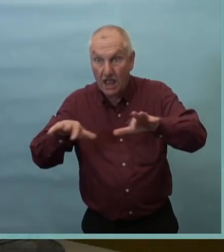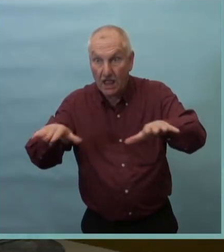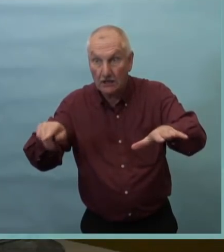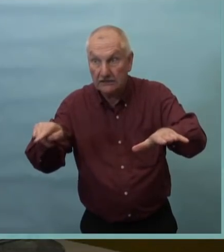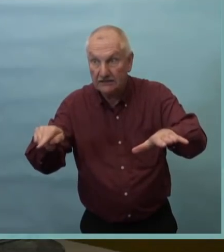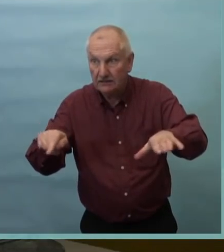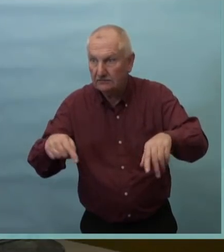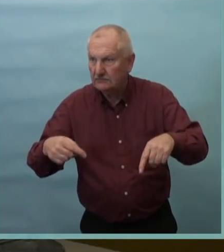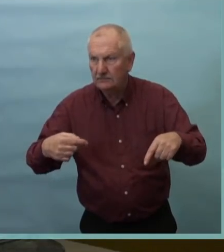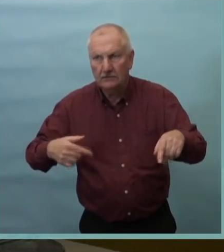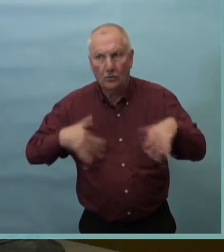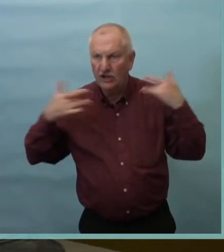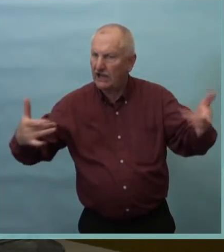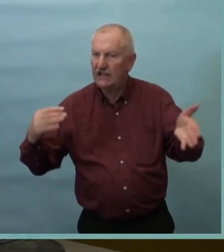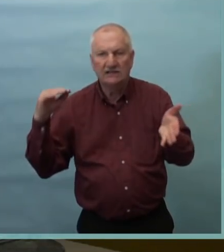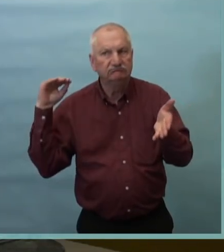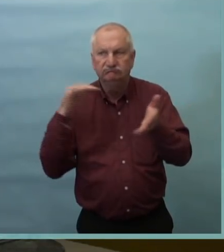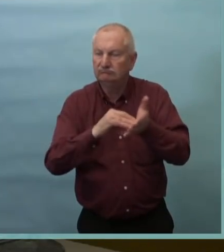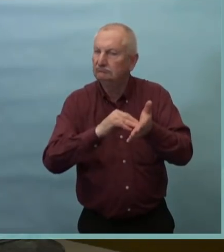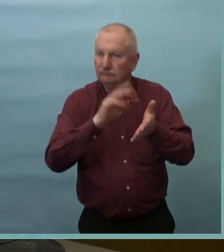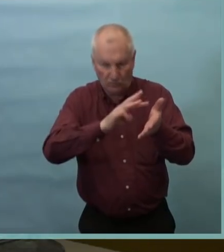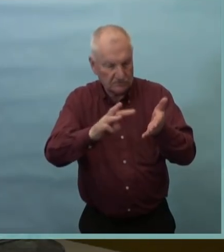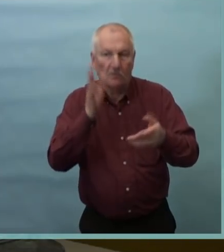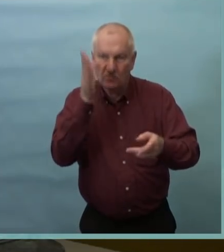they are going to be released mural reopening plan later this week but we